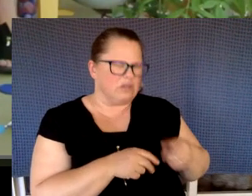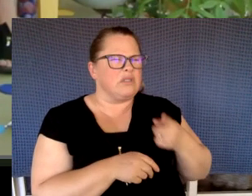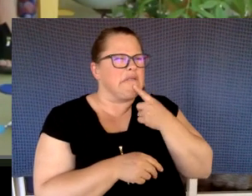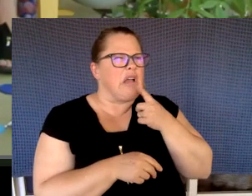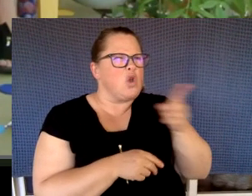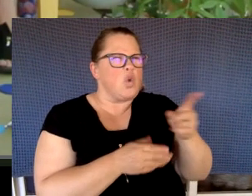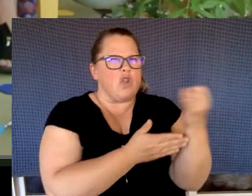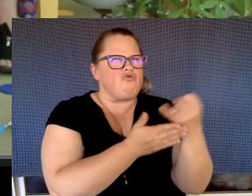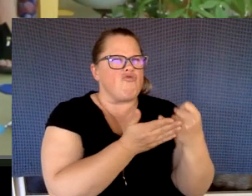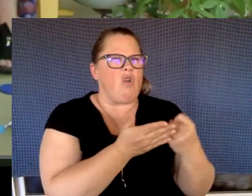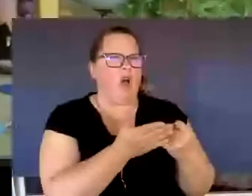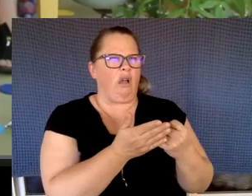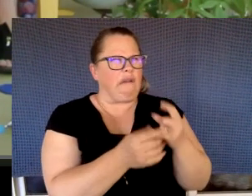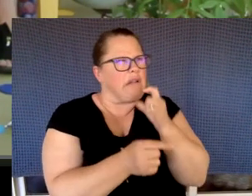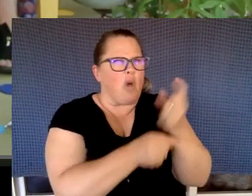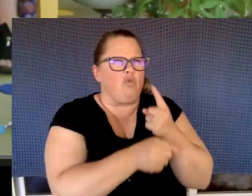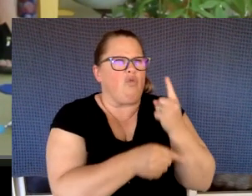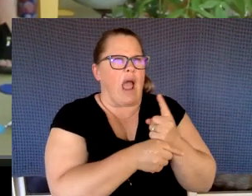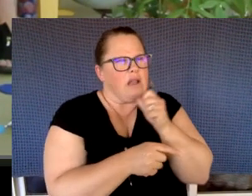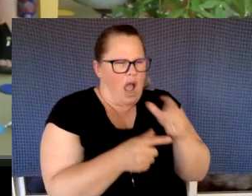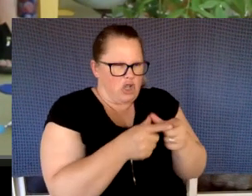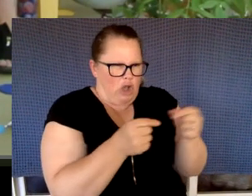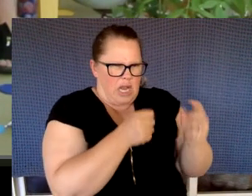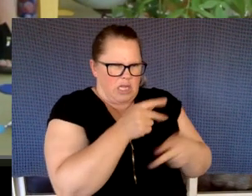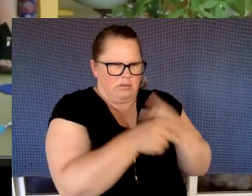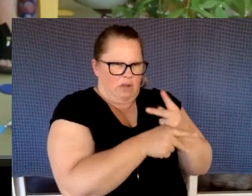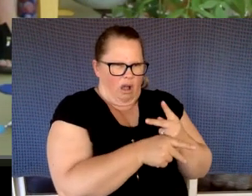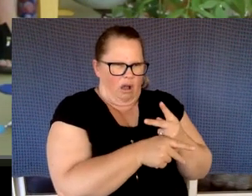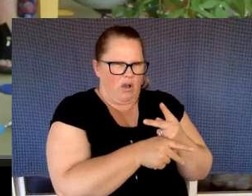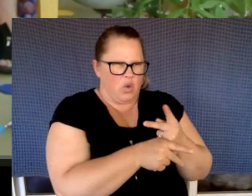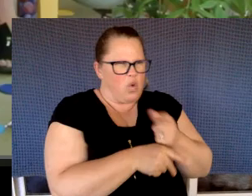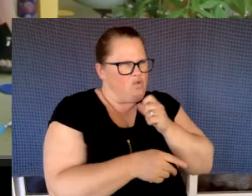precise Japanese style. she wanted to go where she could live